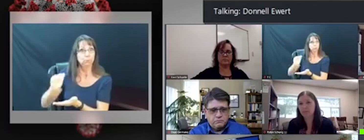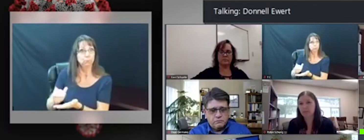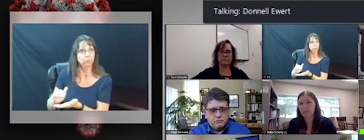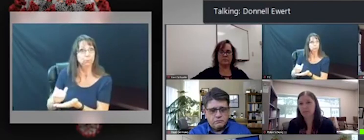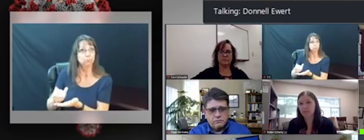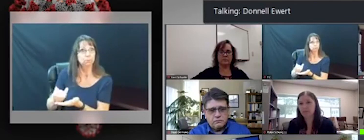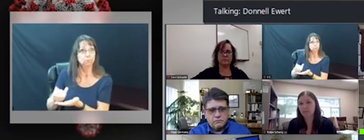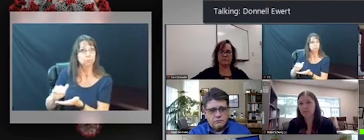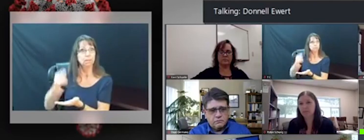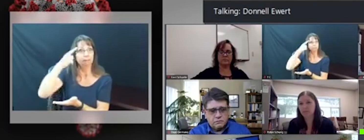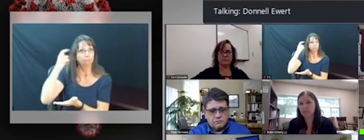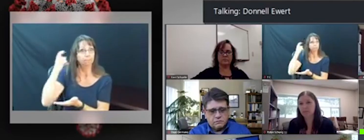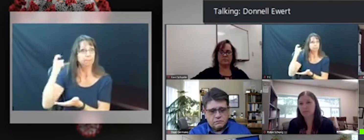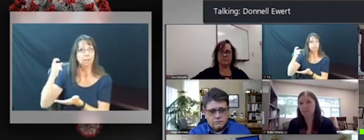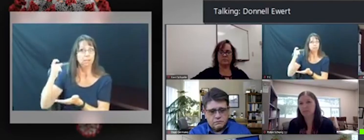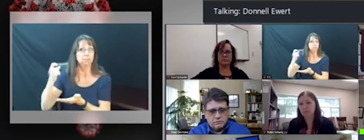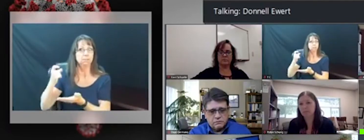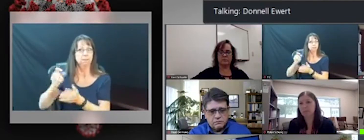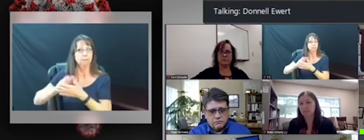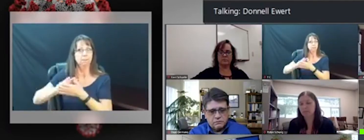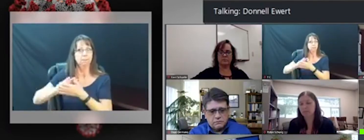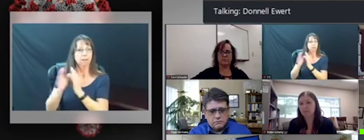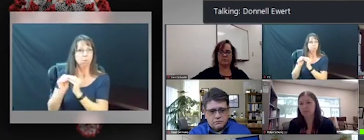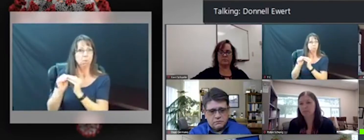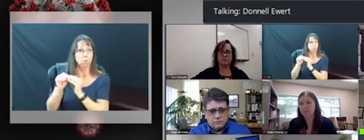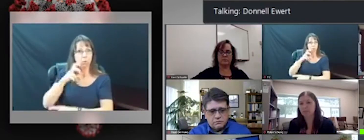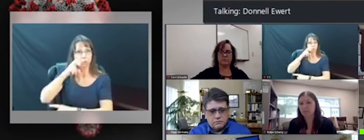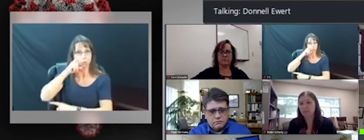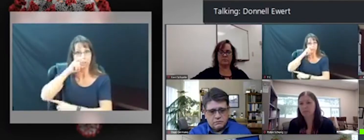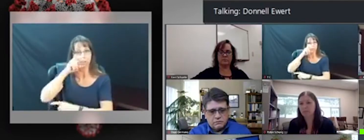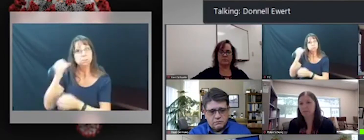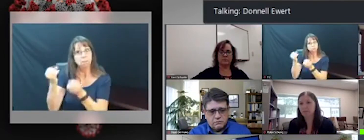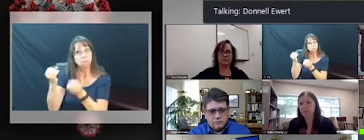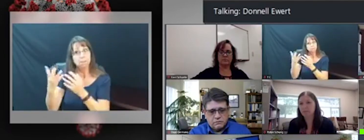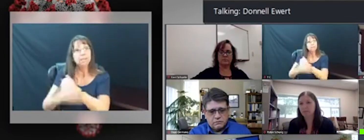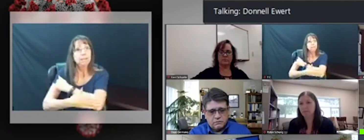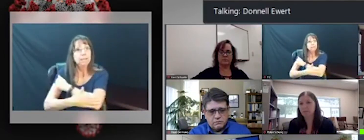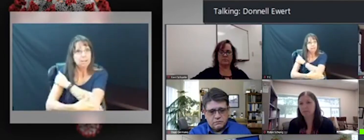counties do progress from the purple back to red. That's happening around the state. It happened in